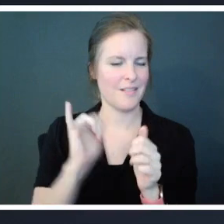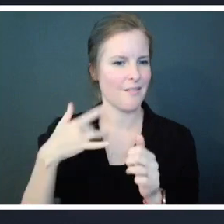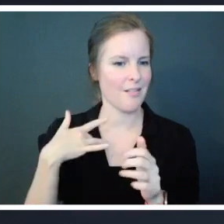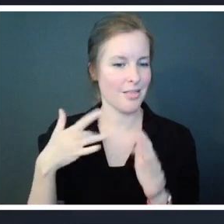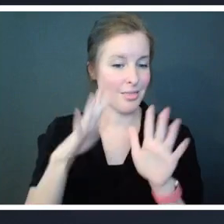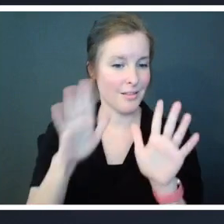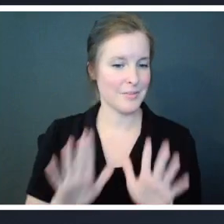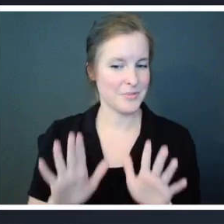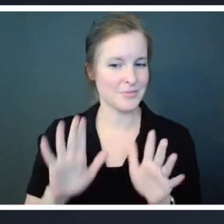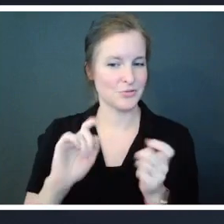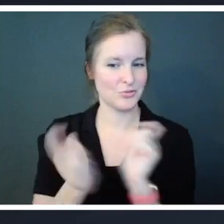Alison Cawood: So, I mean,